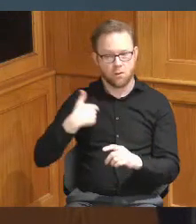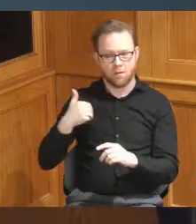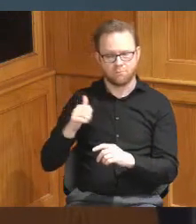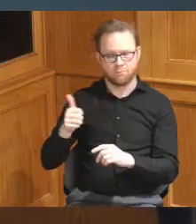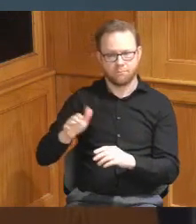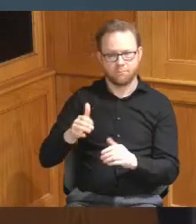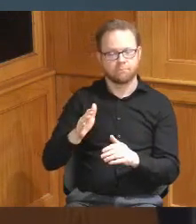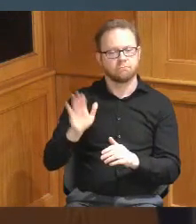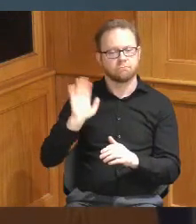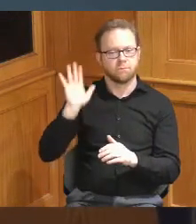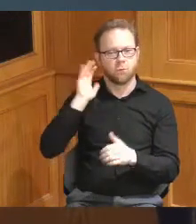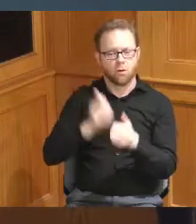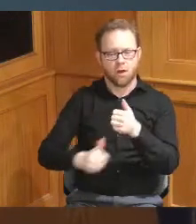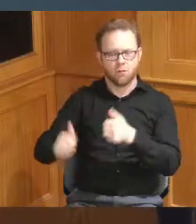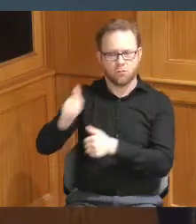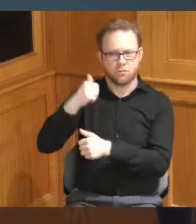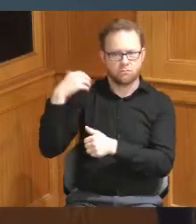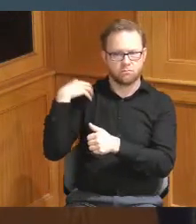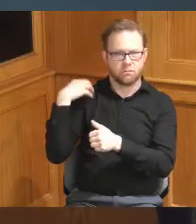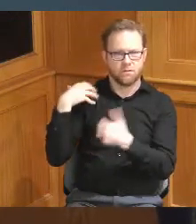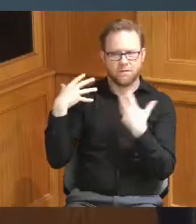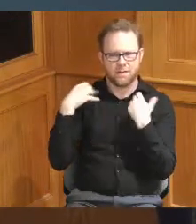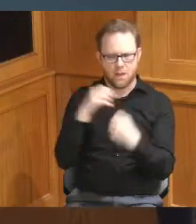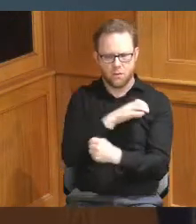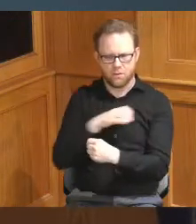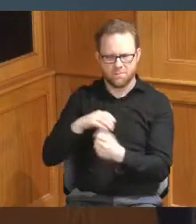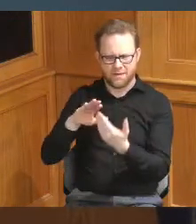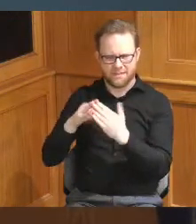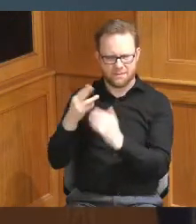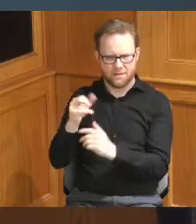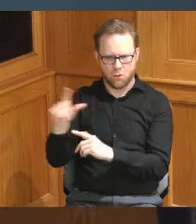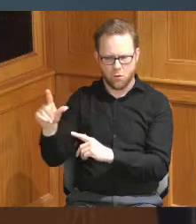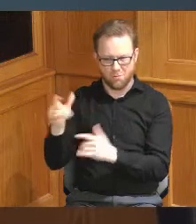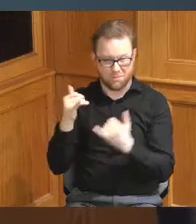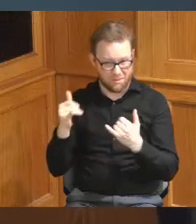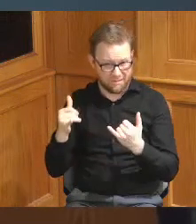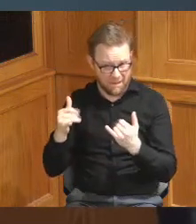at City Hall I don't even think they have a health committee anymore but I'd share the health